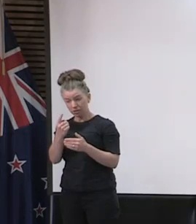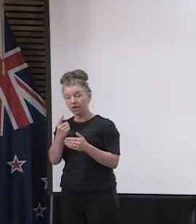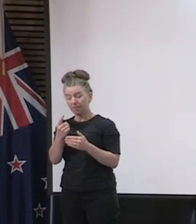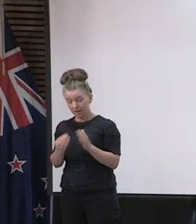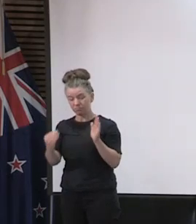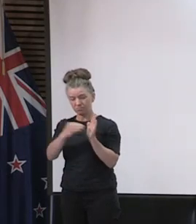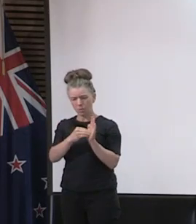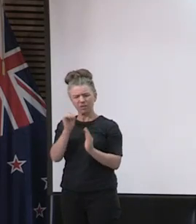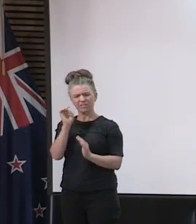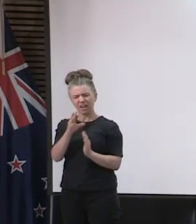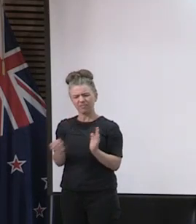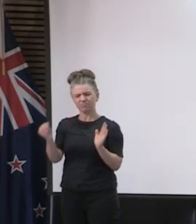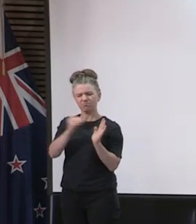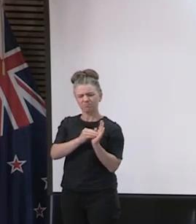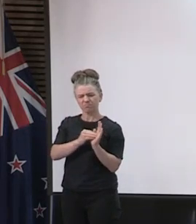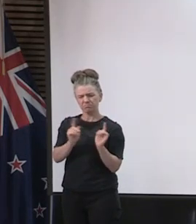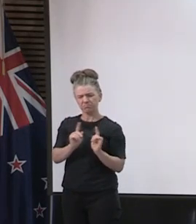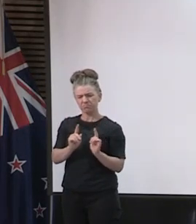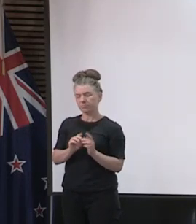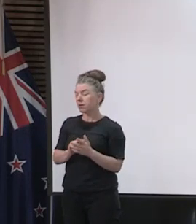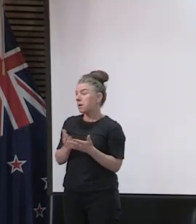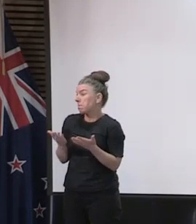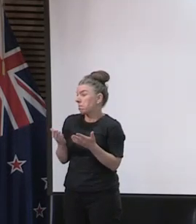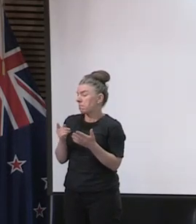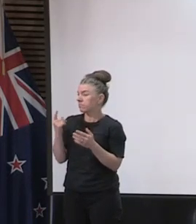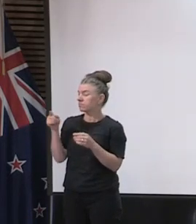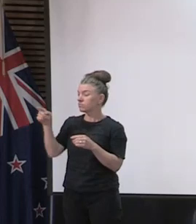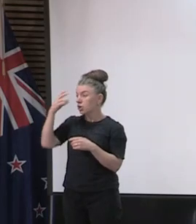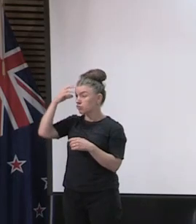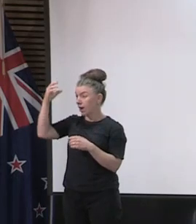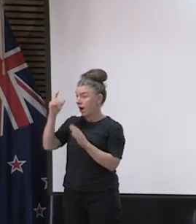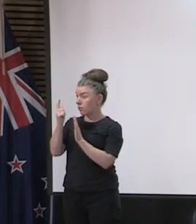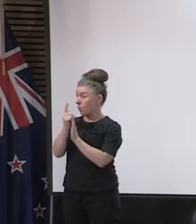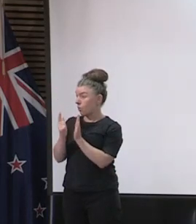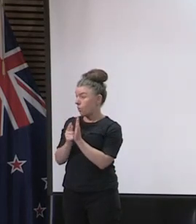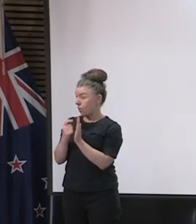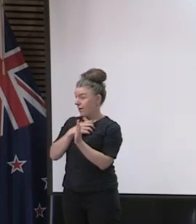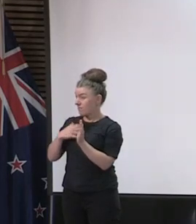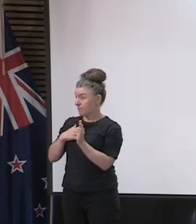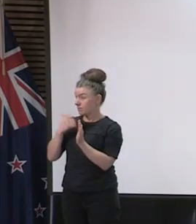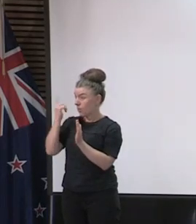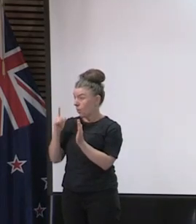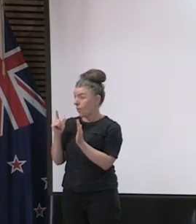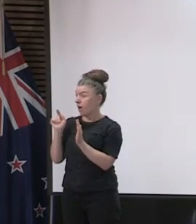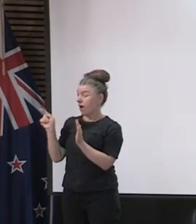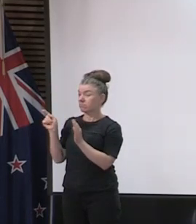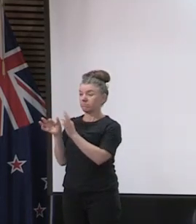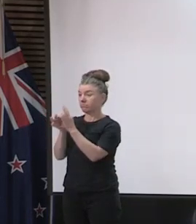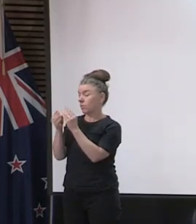he's heard.